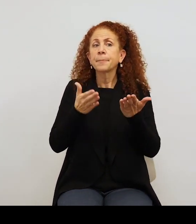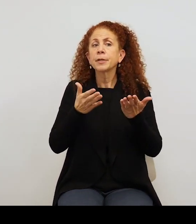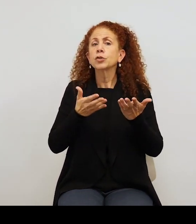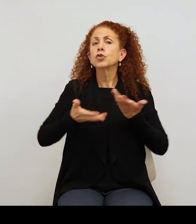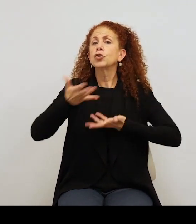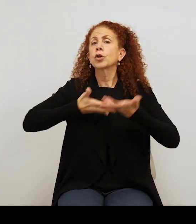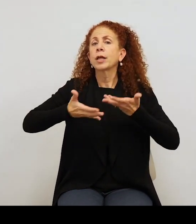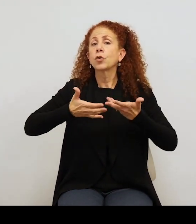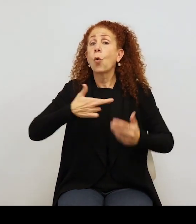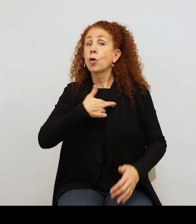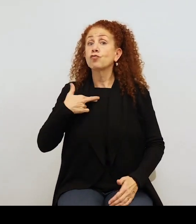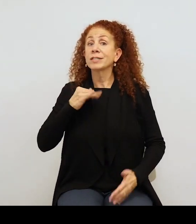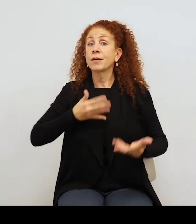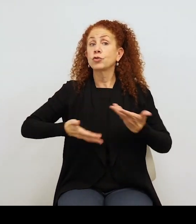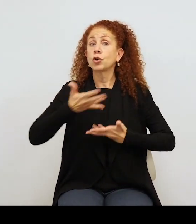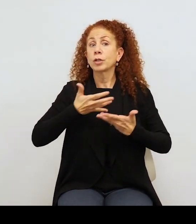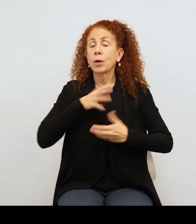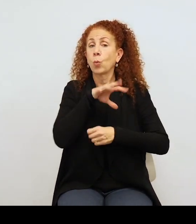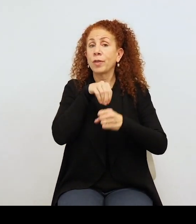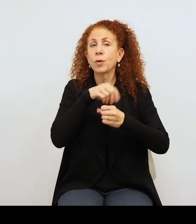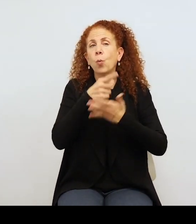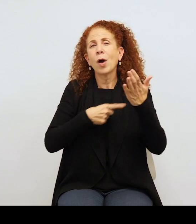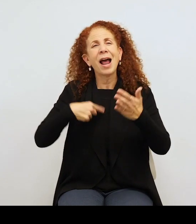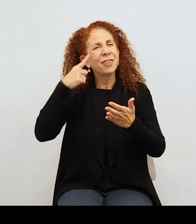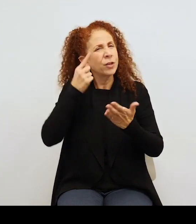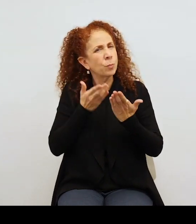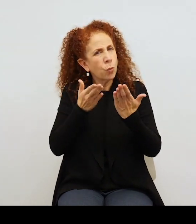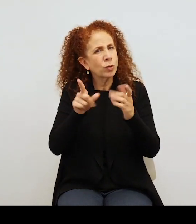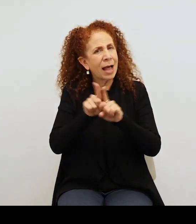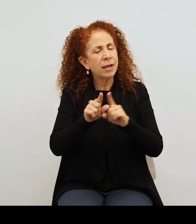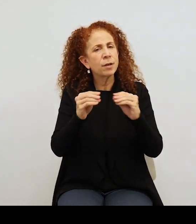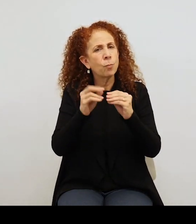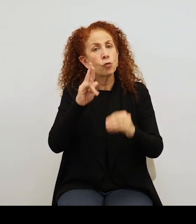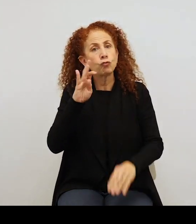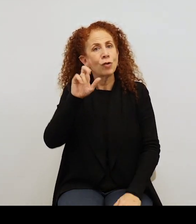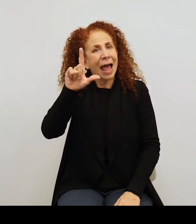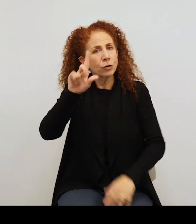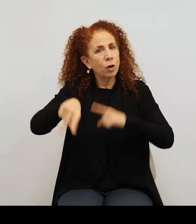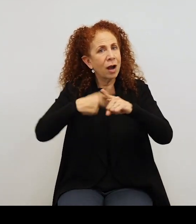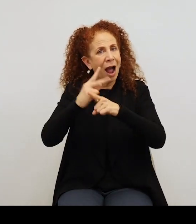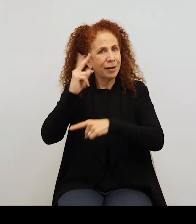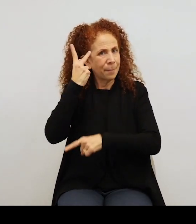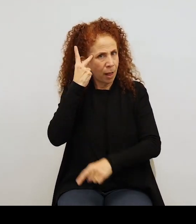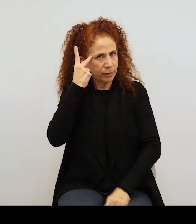or at risk of circulating within-- what I think you're proposing is a much more radical kind of politics than that.